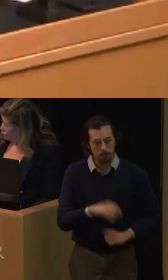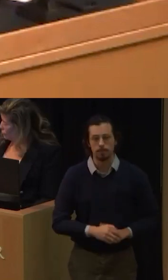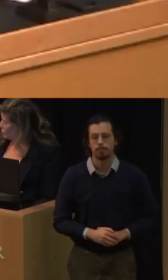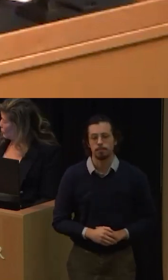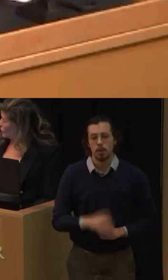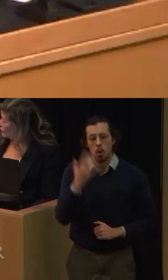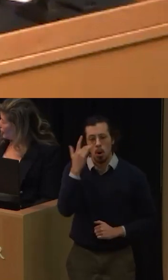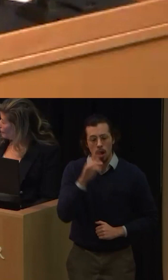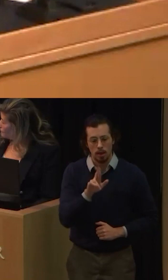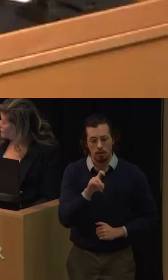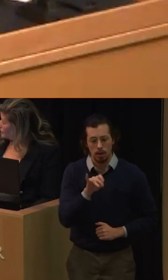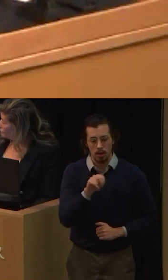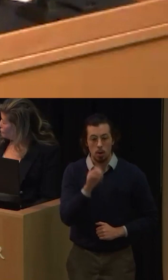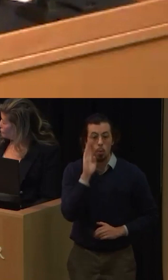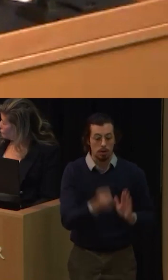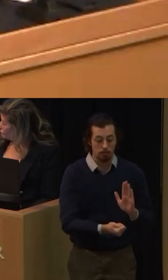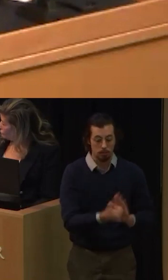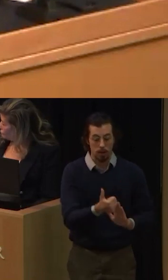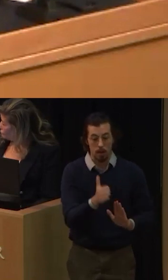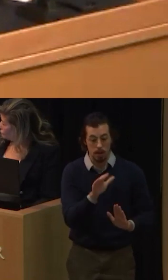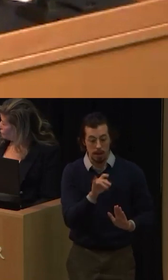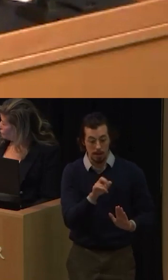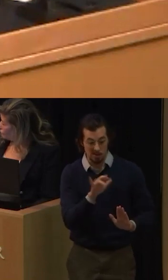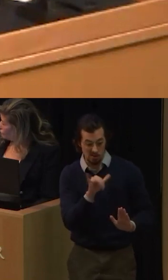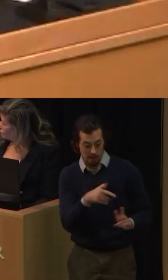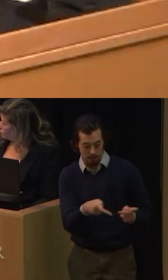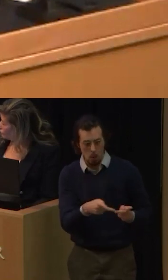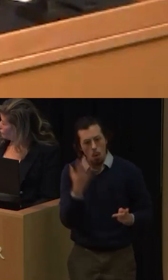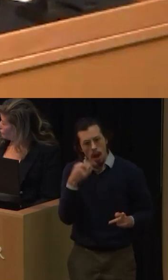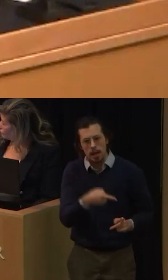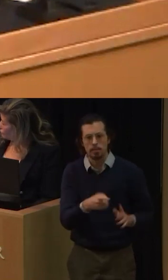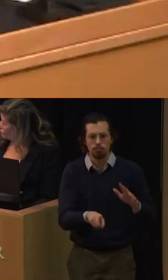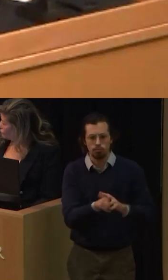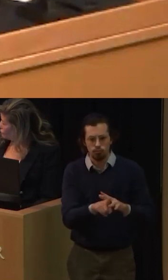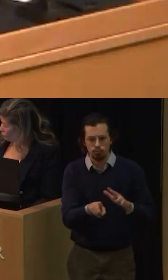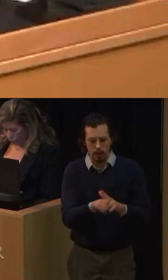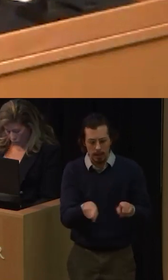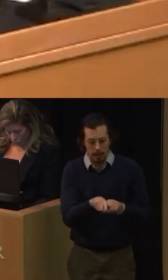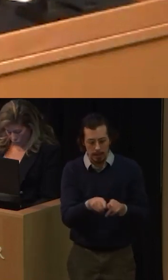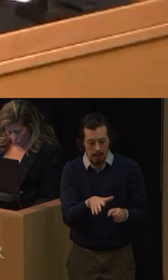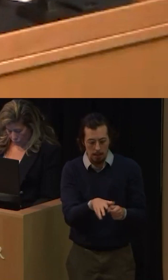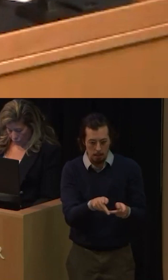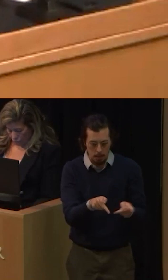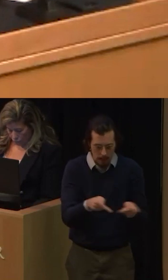would've taken out the cancer at the place because he's having a recurrence in the same place that they're giving him radiation in now,